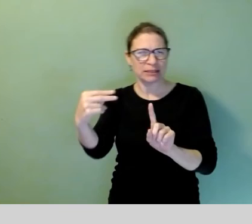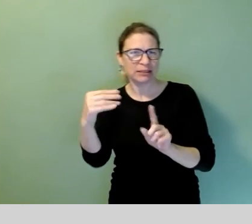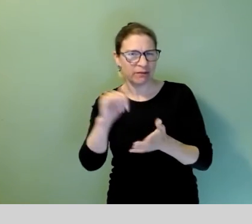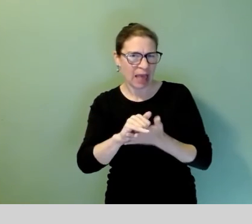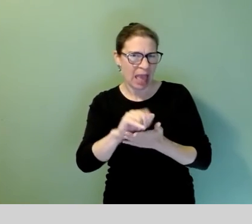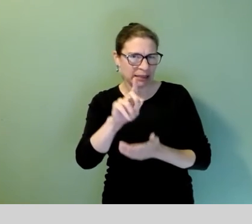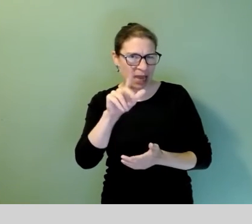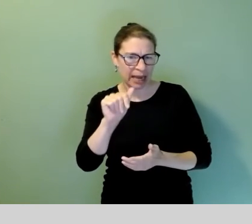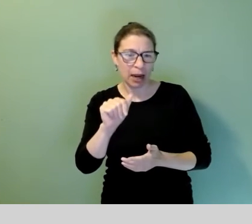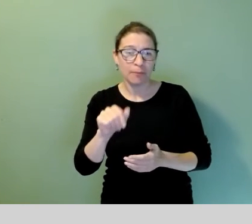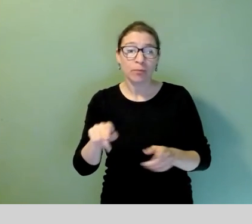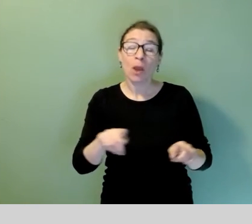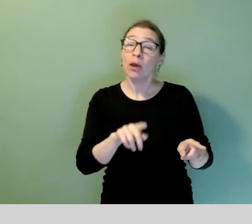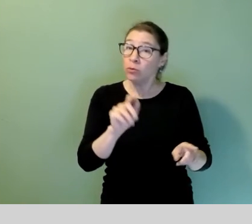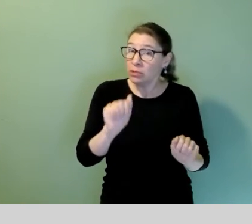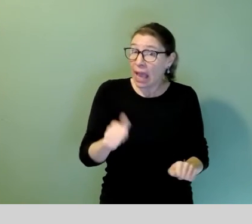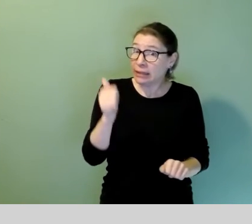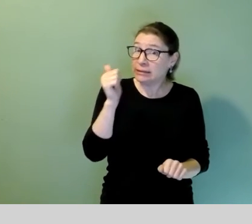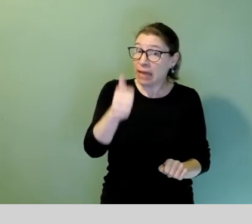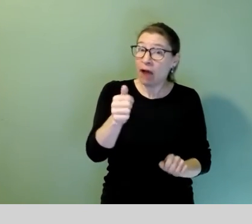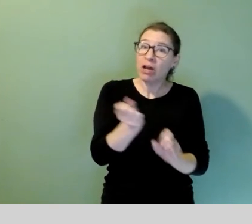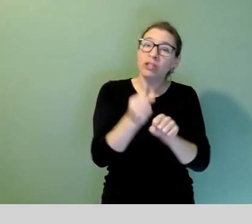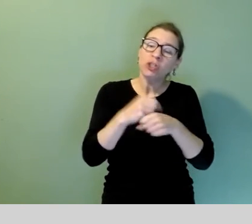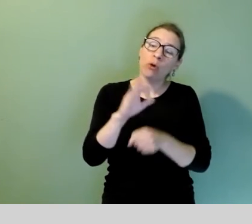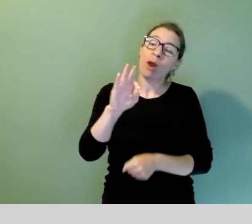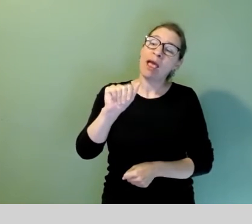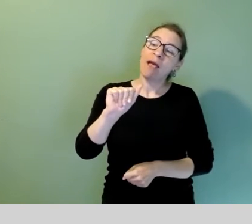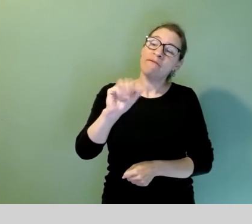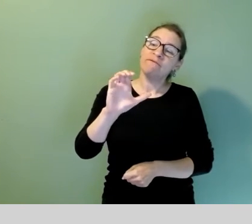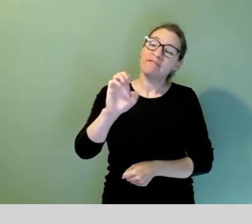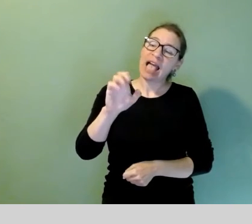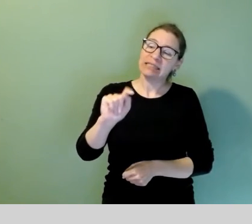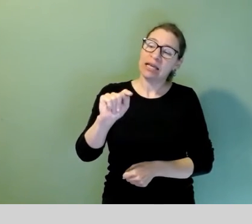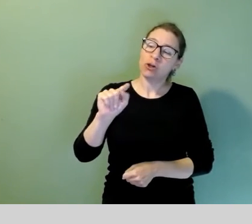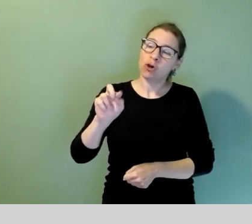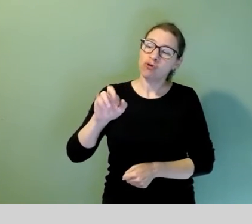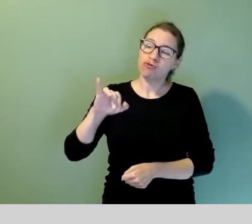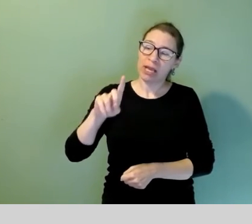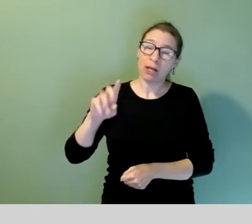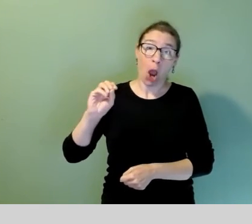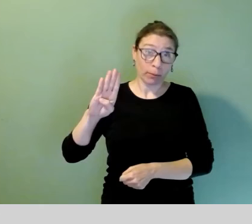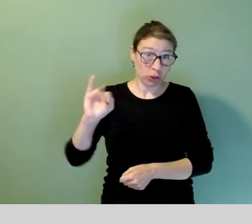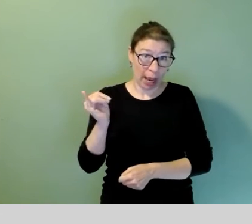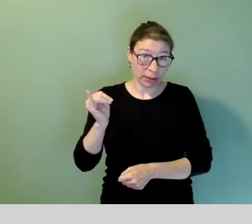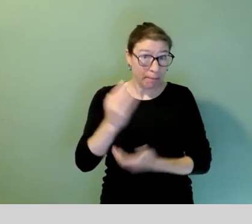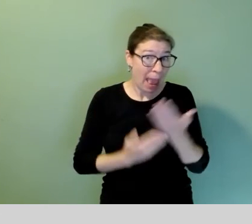you can also do this yourself. You can generate a FacetGrid objects manually